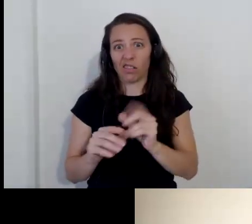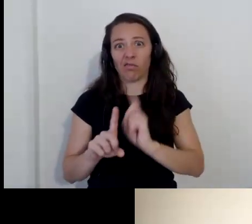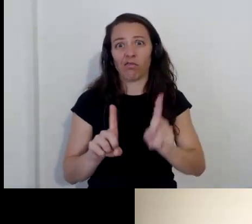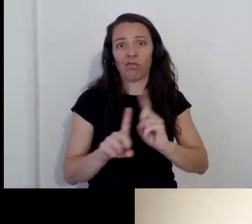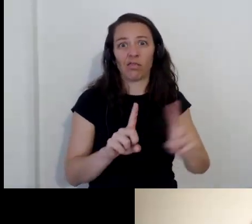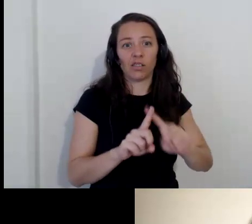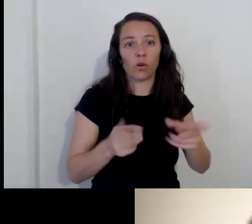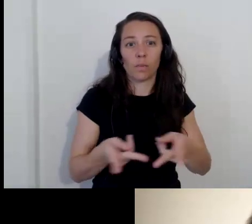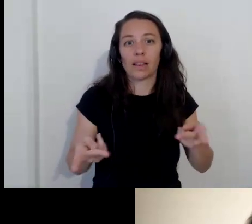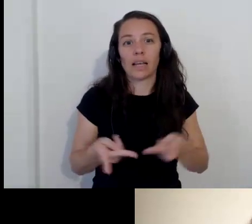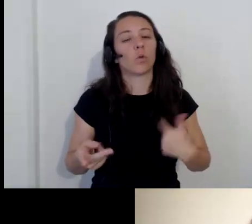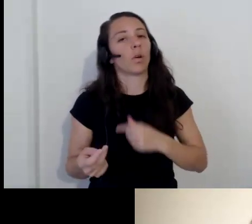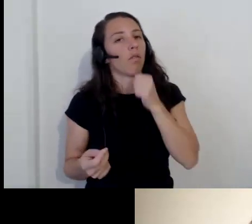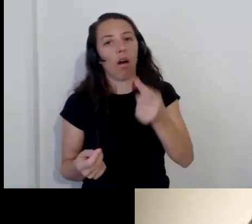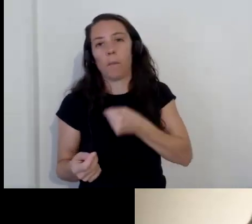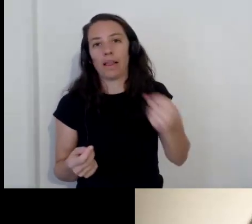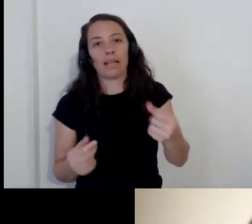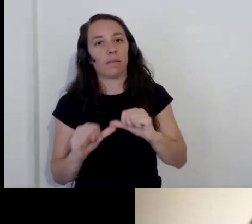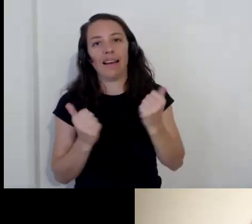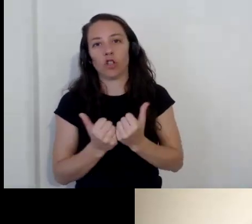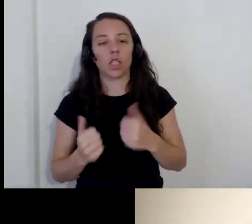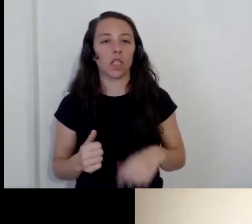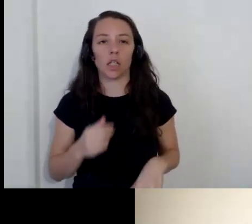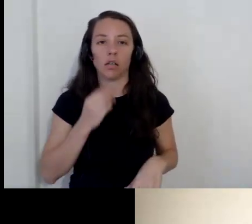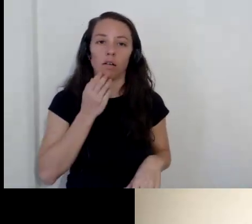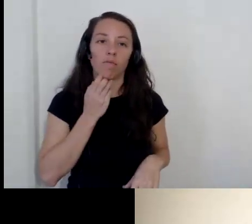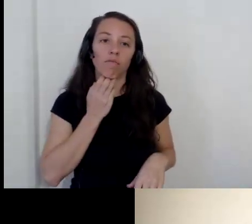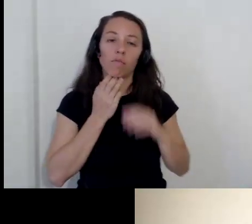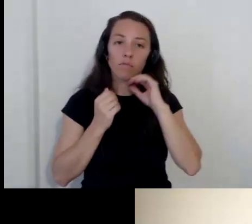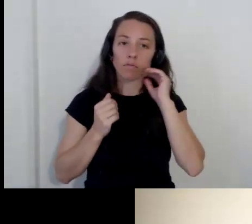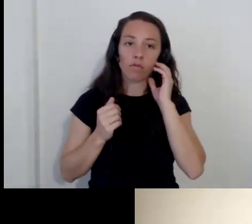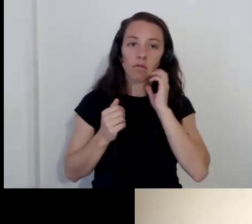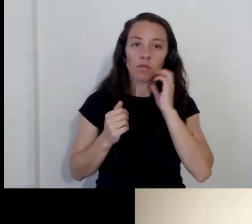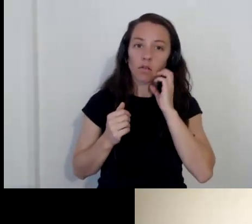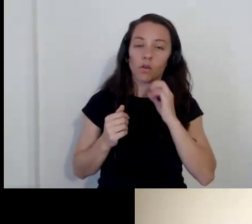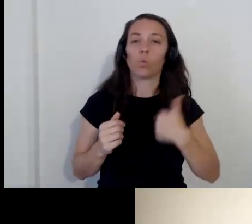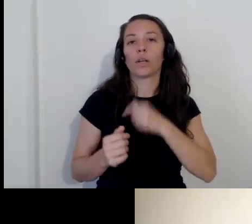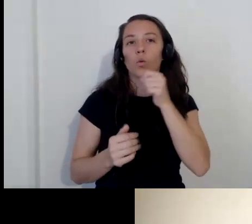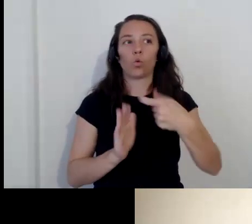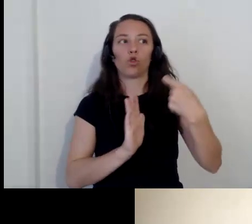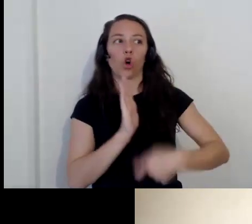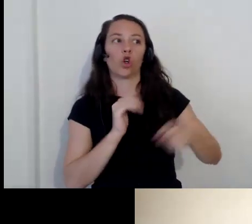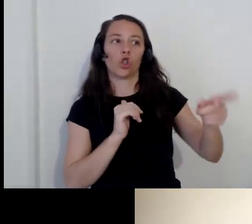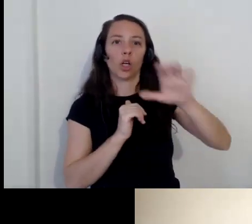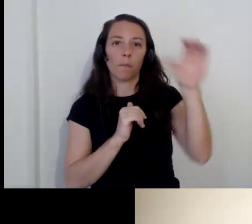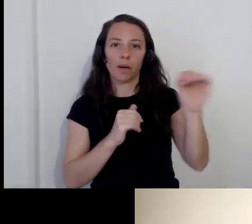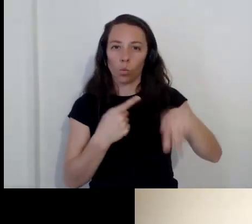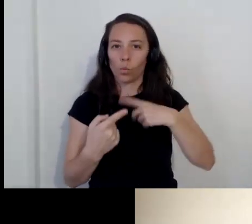a placement agency. We don't charge companies when they hire individuals from the platform,